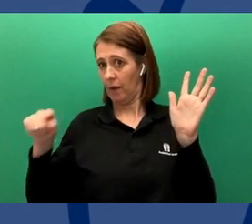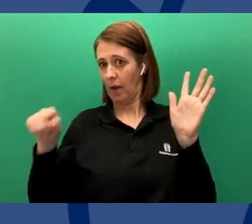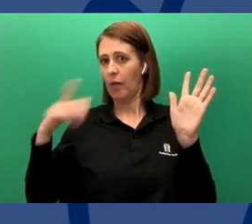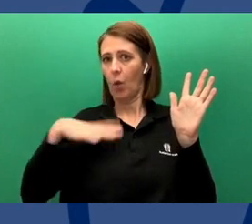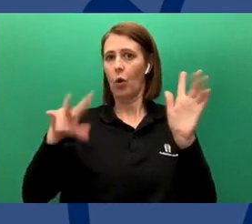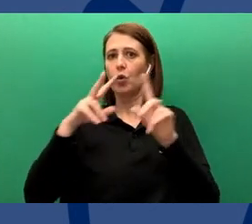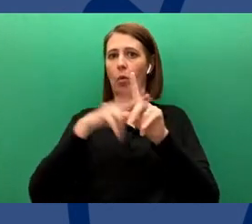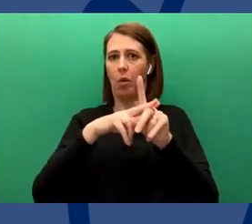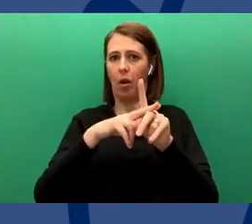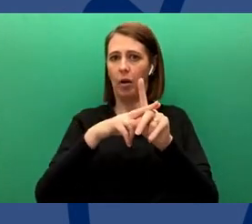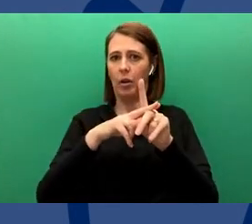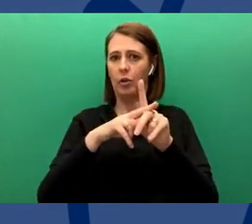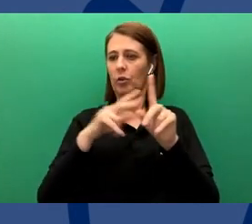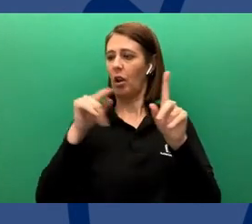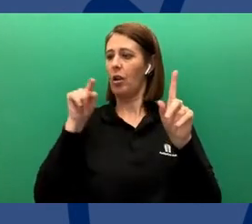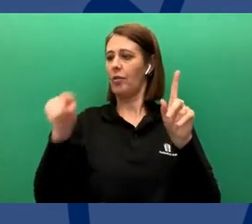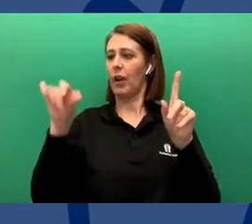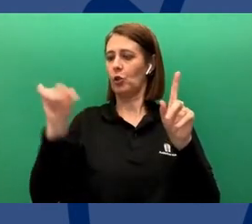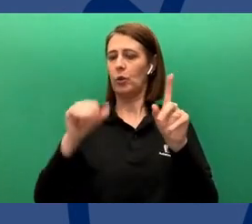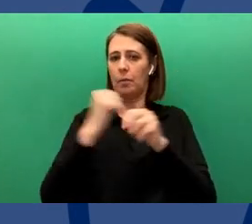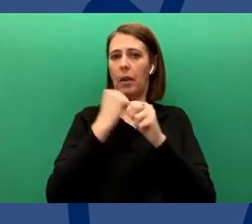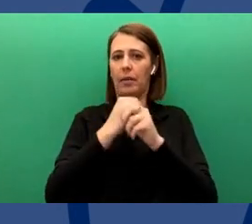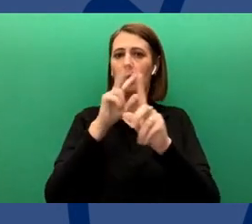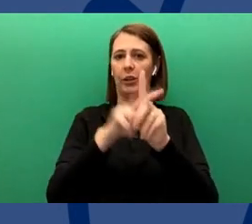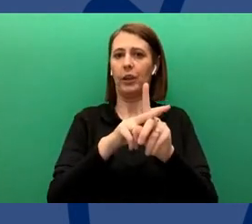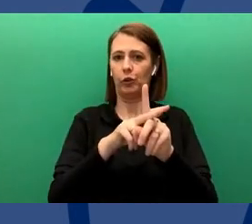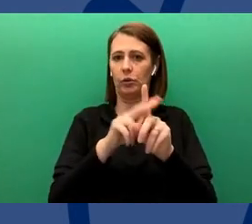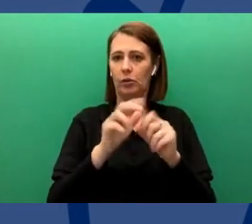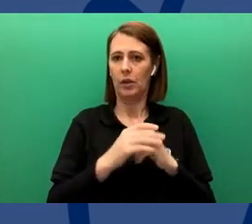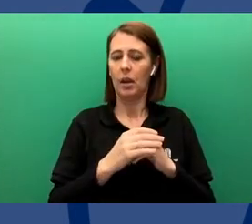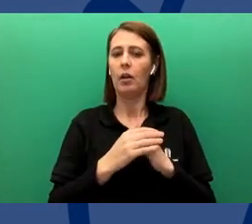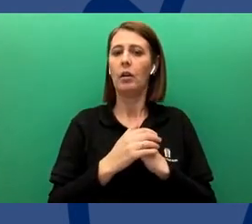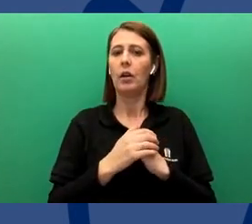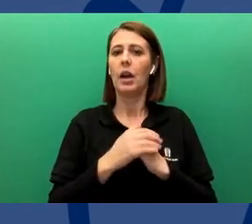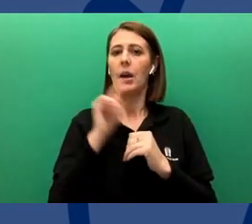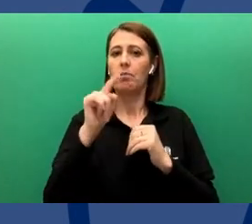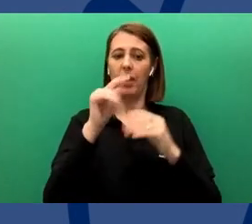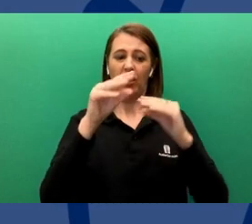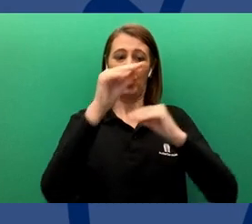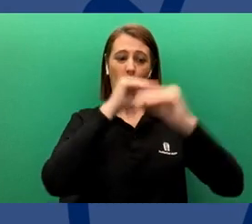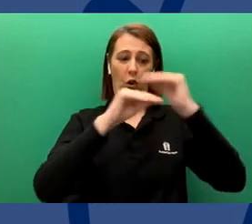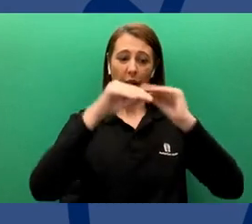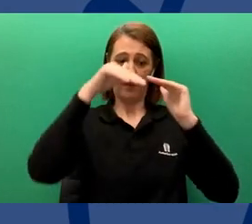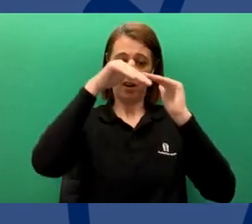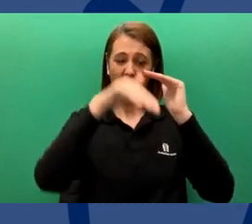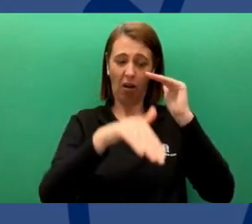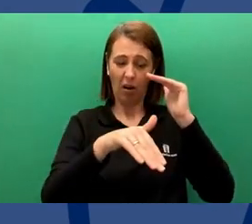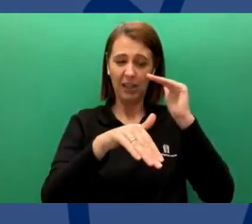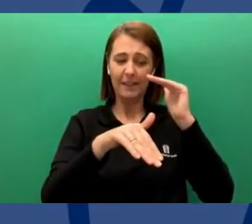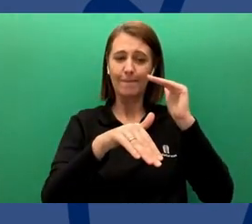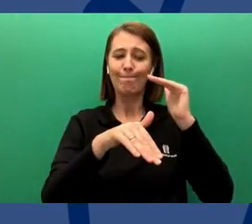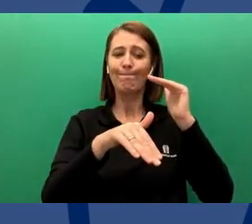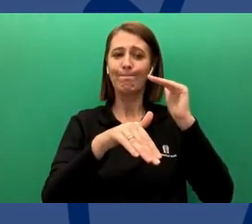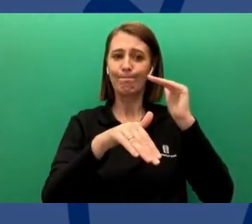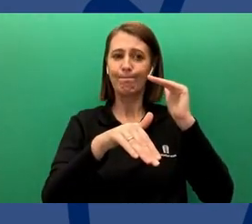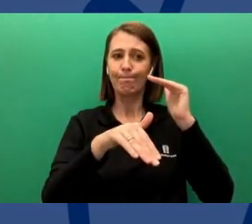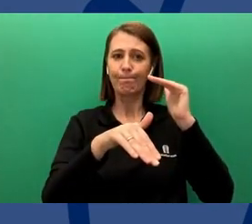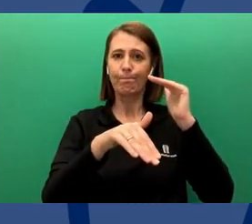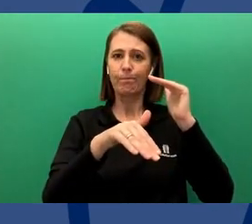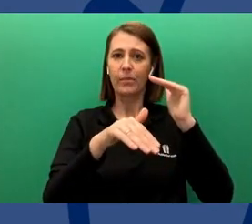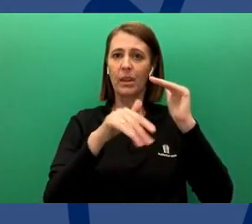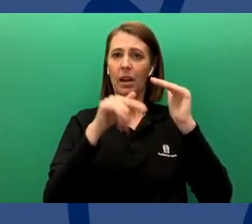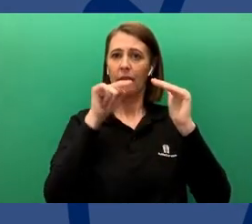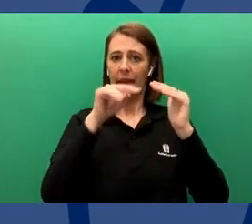that should make that application. But presumably, if the turnover decline is experienced by